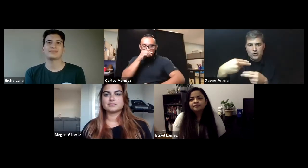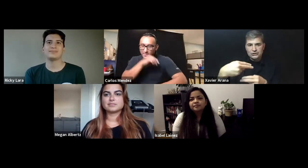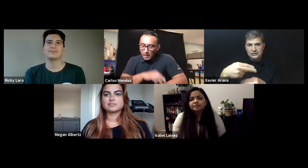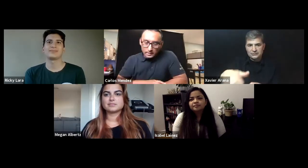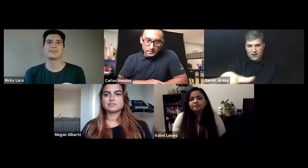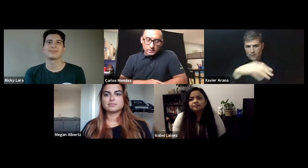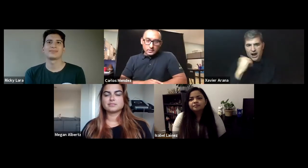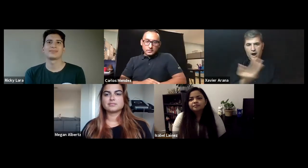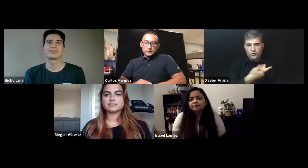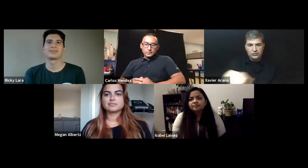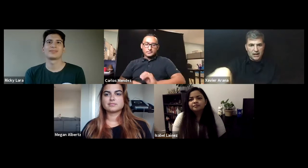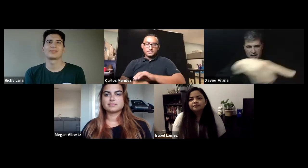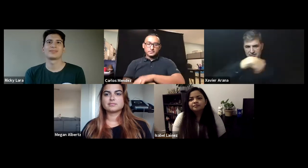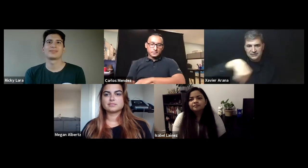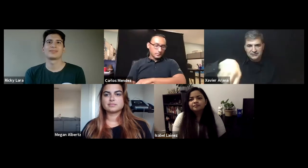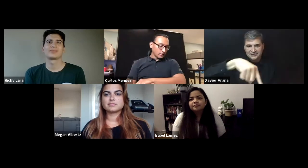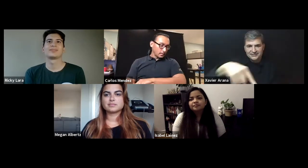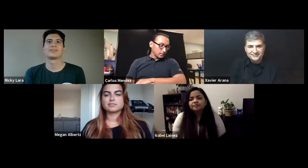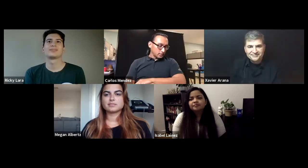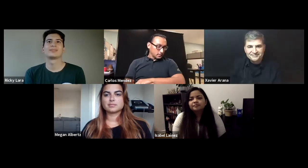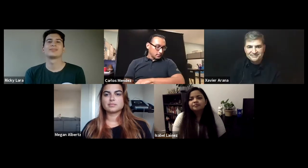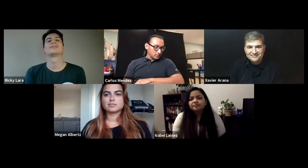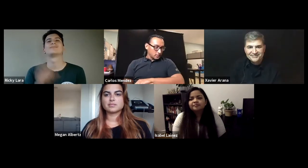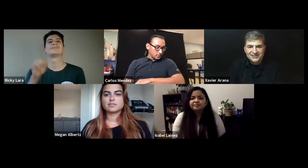I think those are very valuable for our heritage